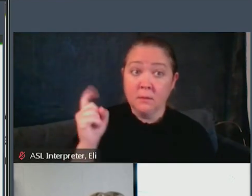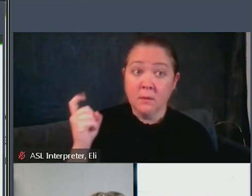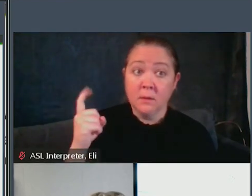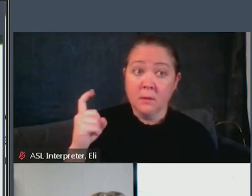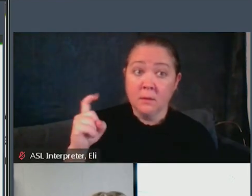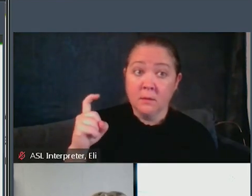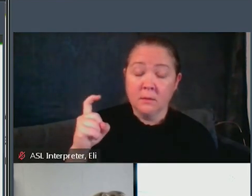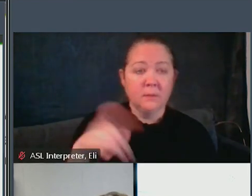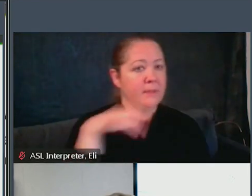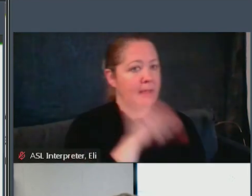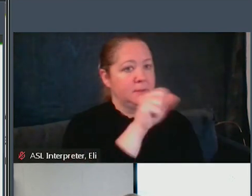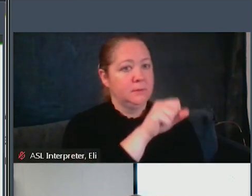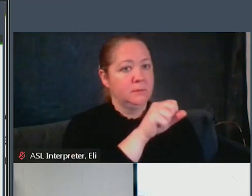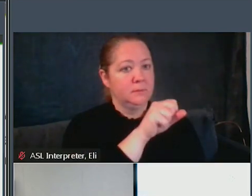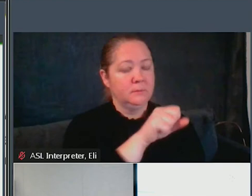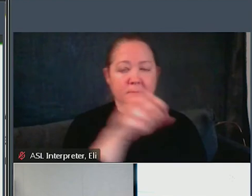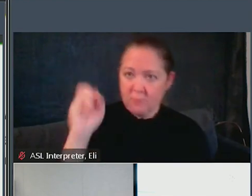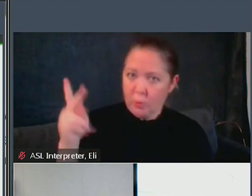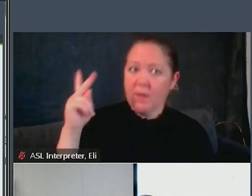Yes. Okay. It's your turn.